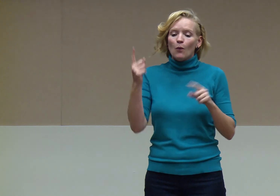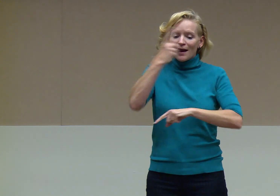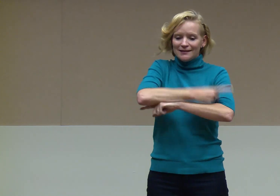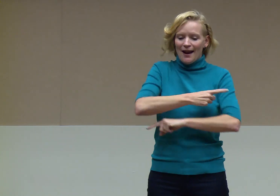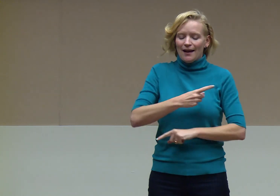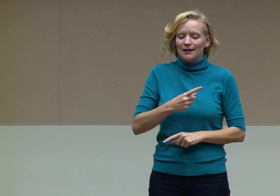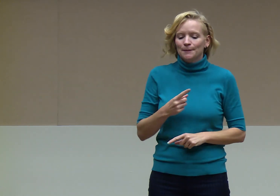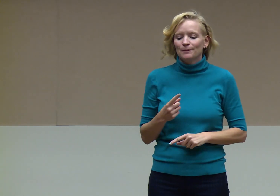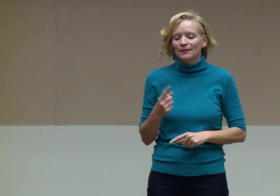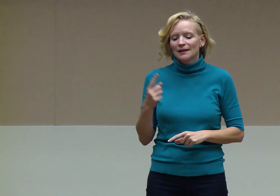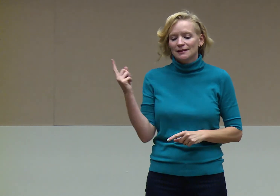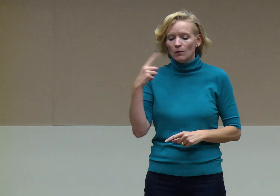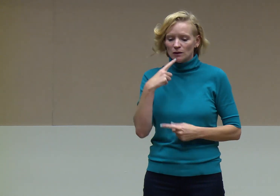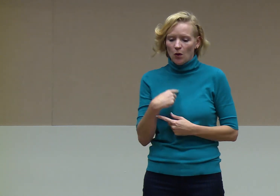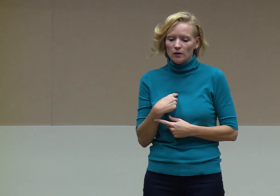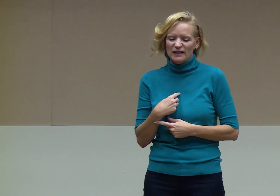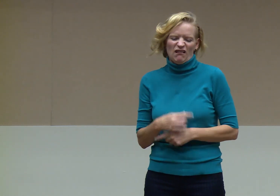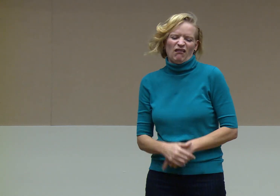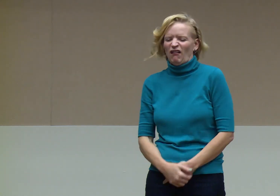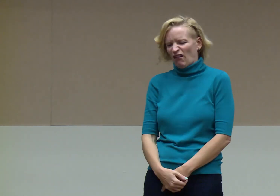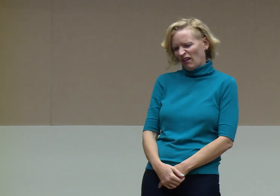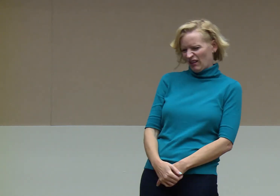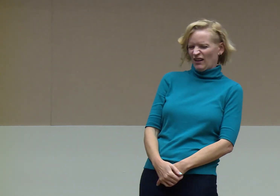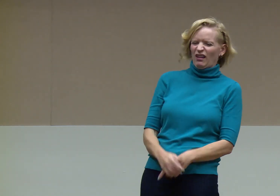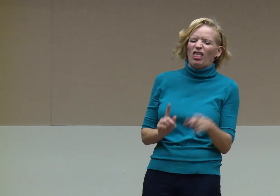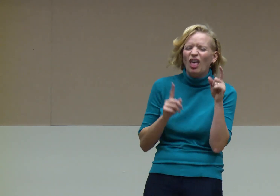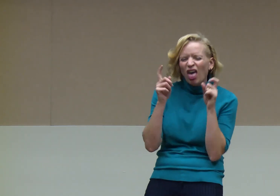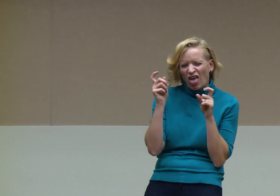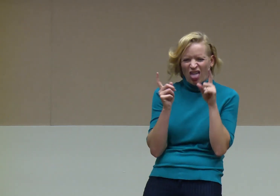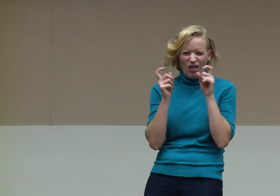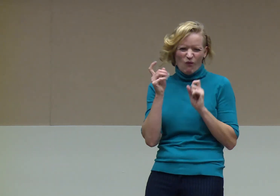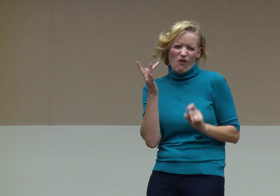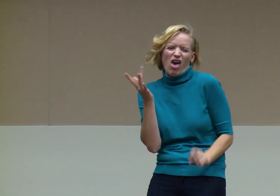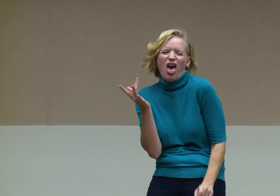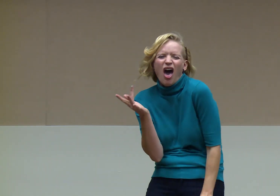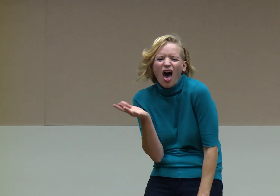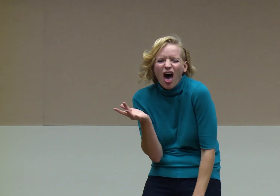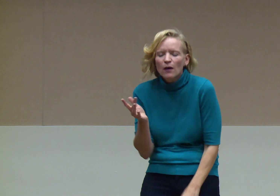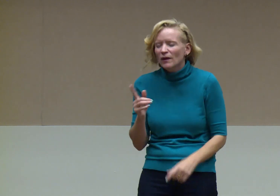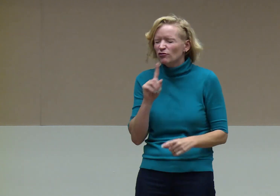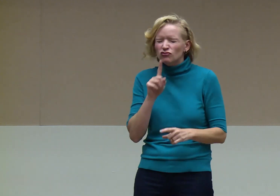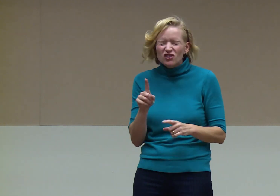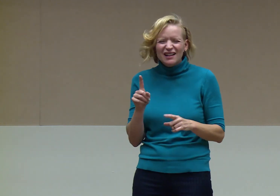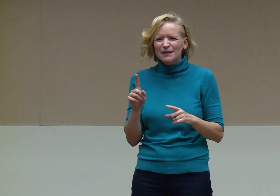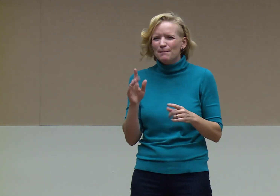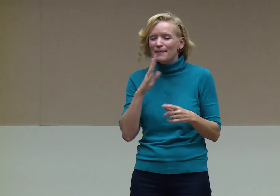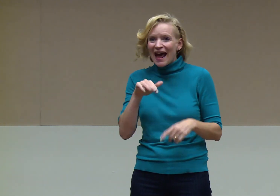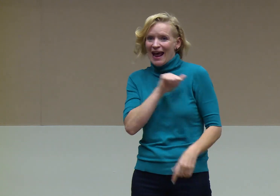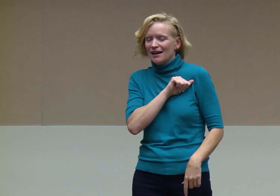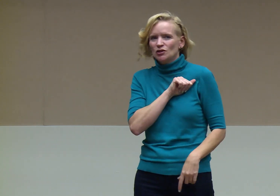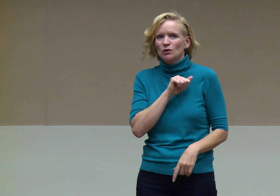But there was one day that someone told me-- they were giving me a face more than anything, and they were just like why?